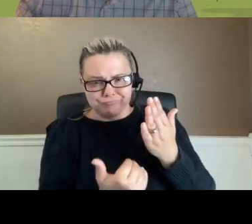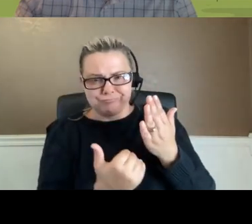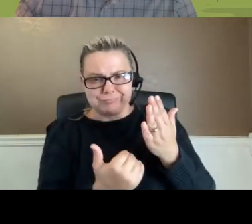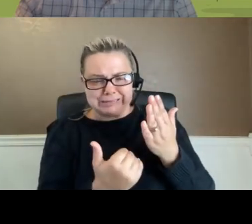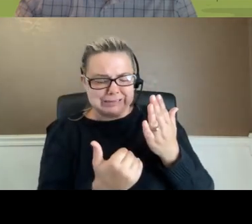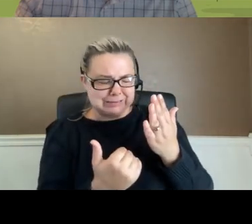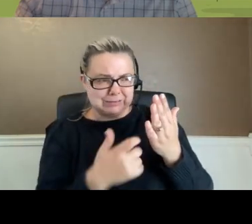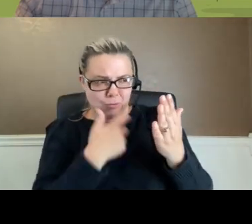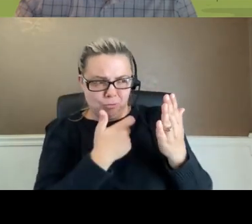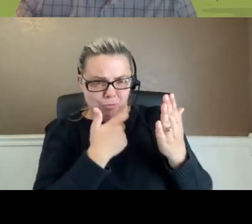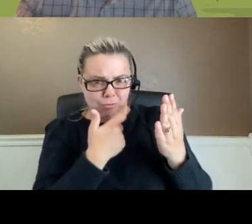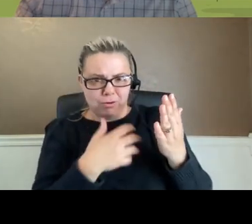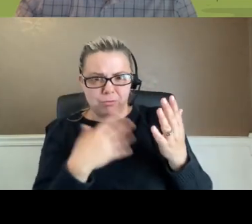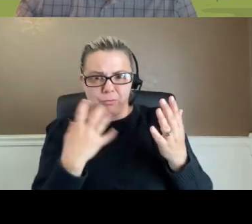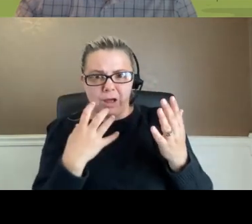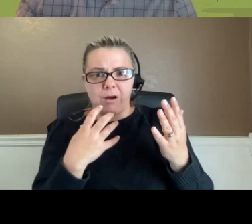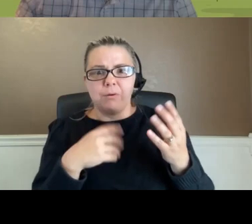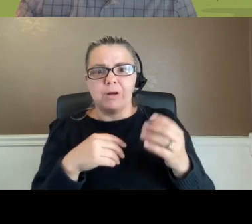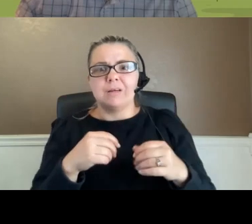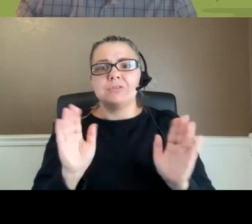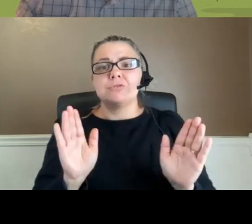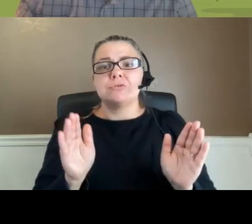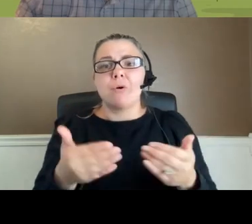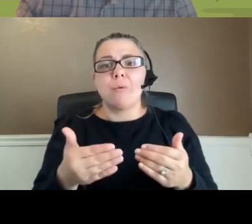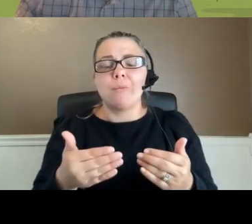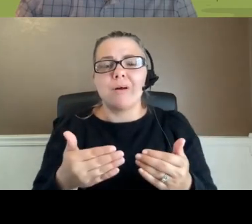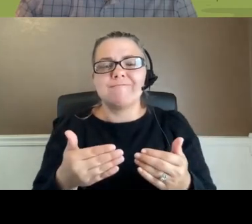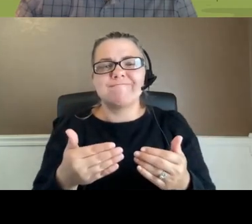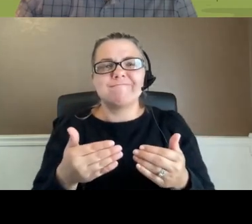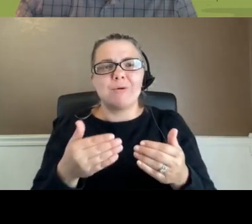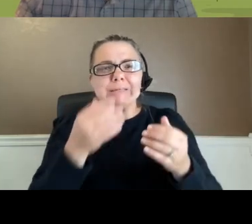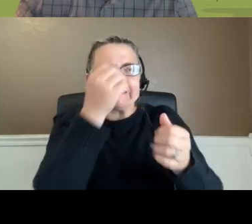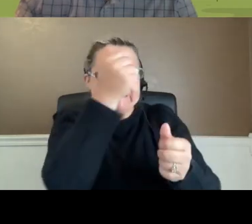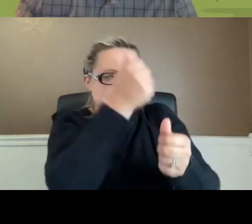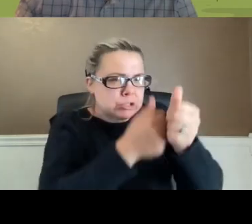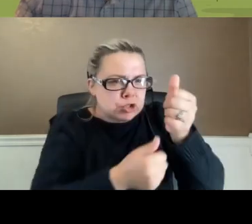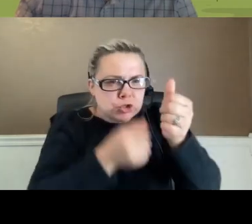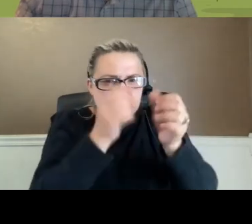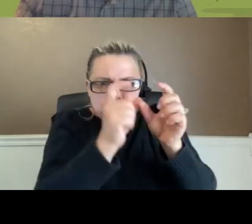we're not going to focus on reporting, but I think often effective reporting is this.